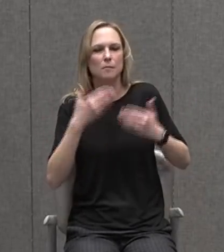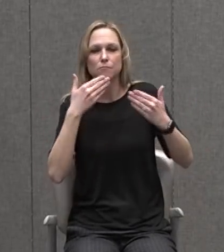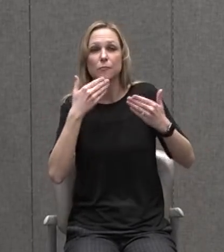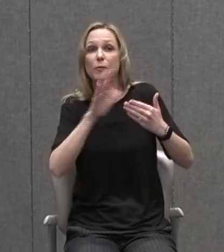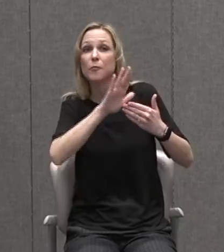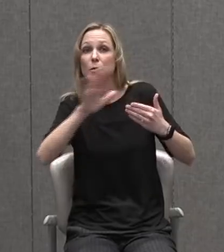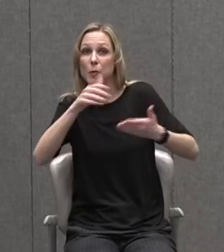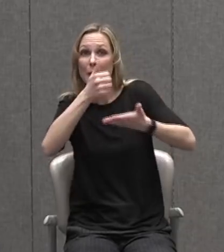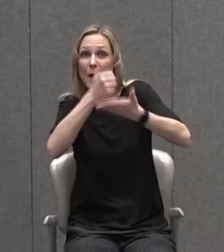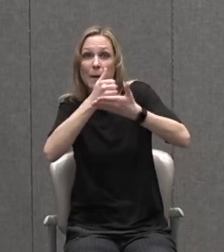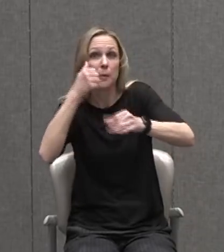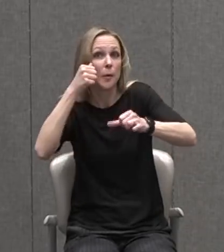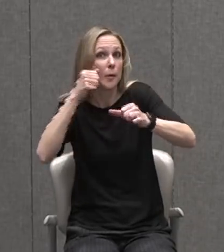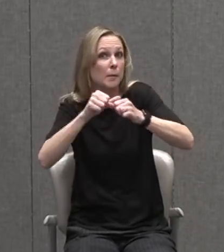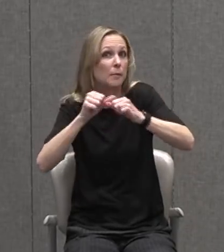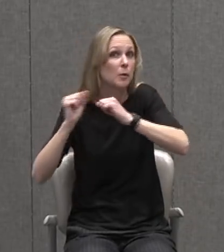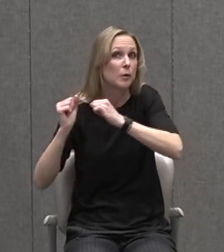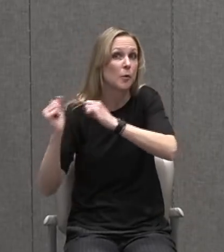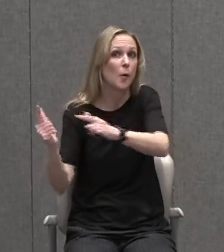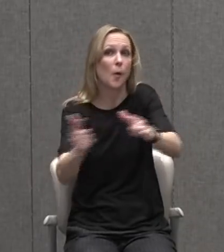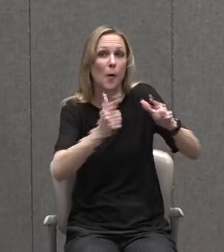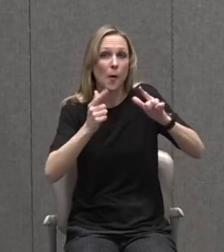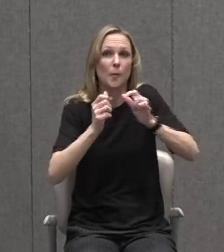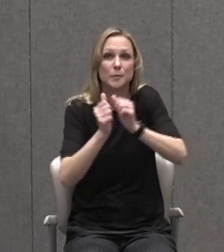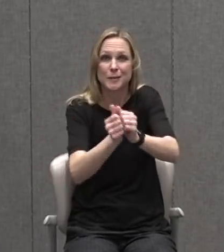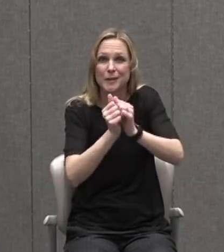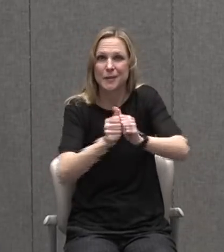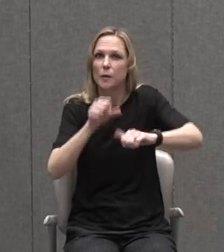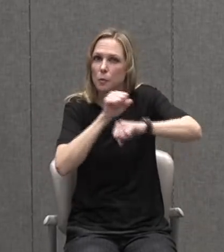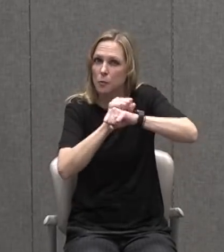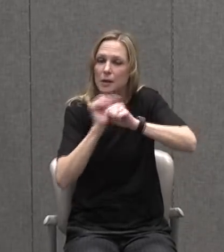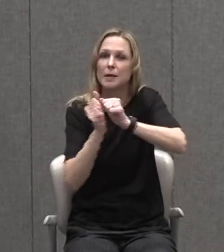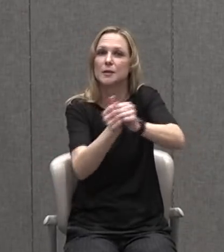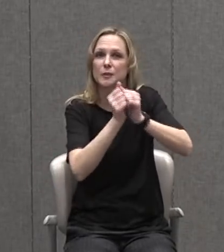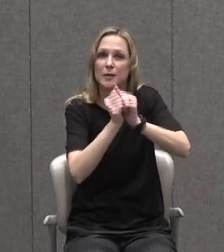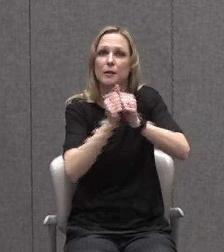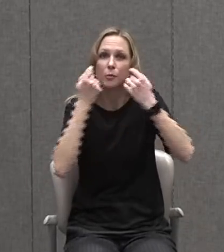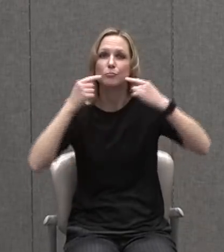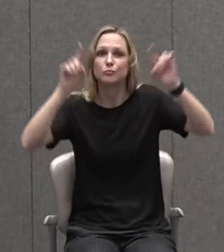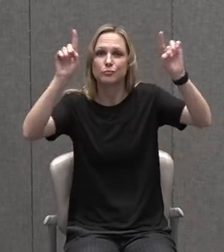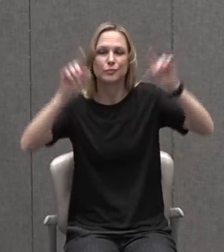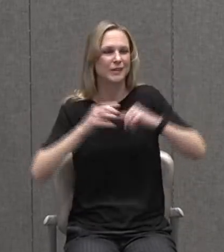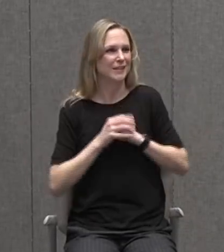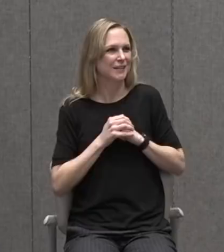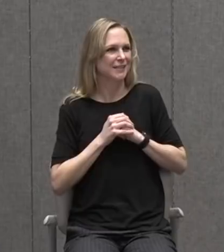Because remember, it's all of us together, working together to get this done. So this is an example